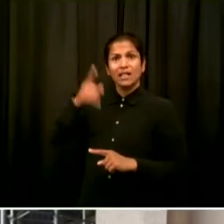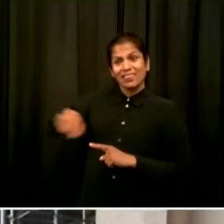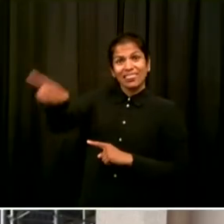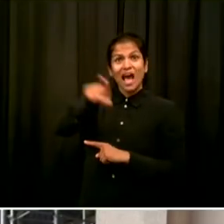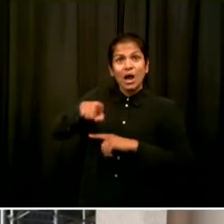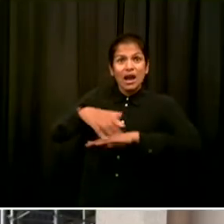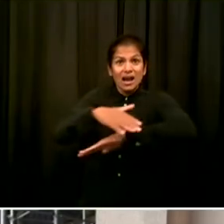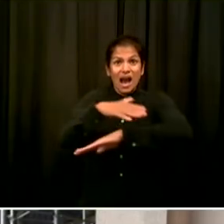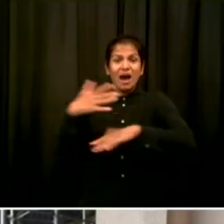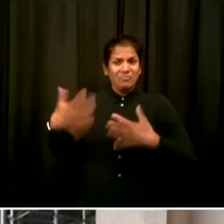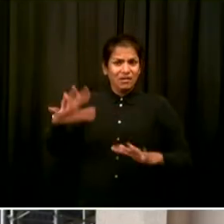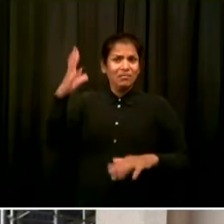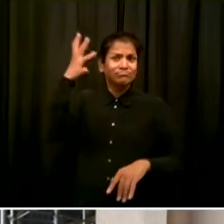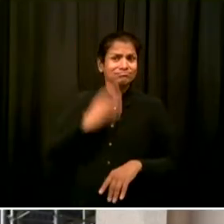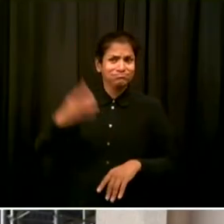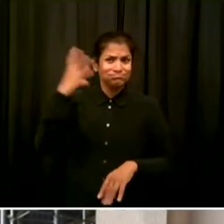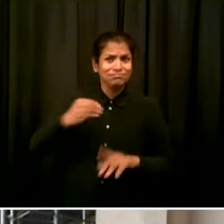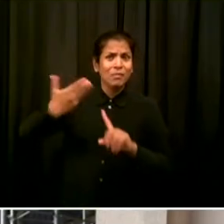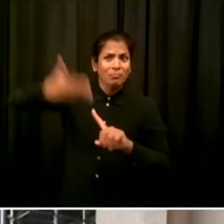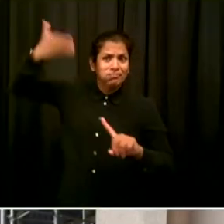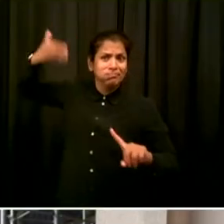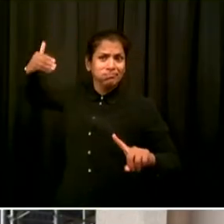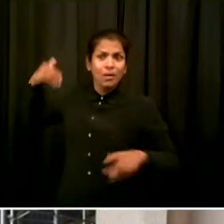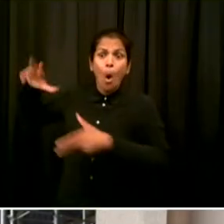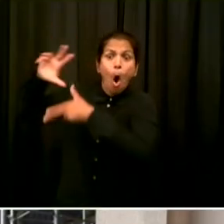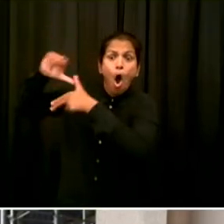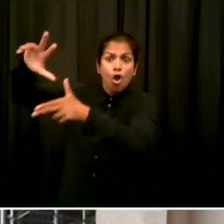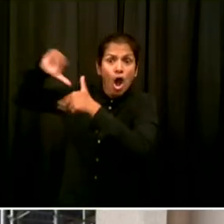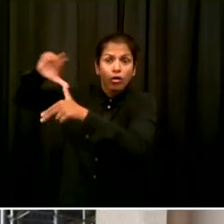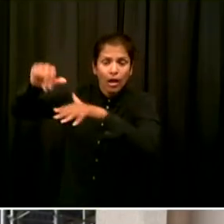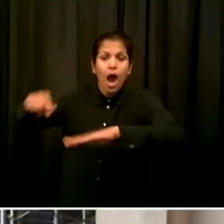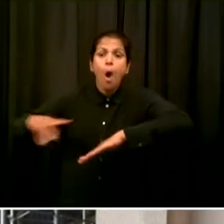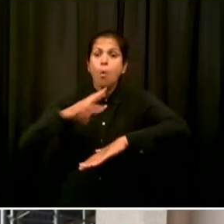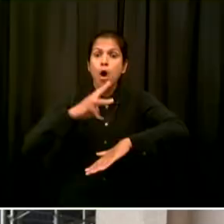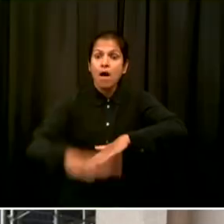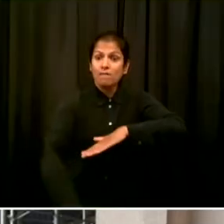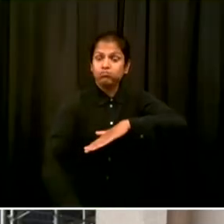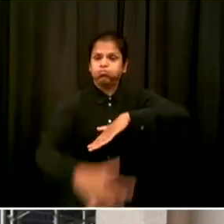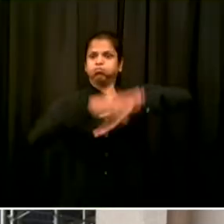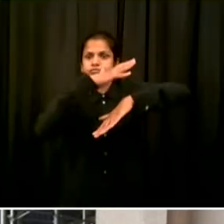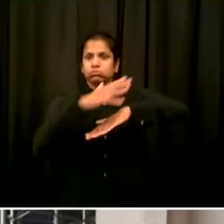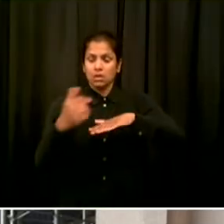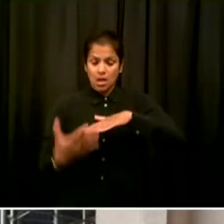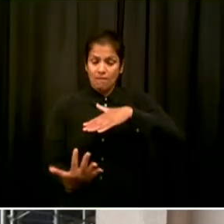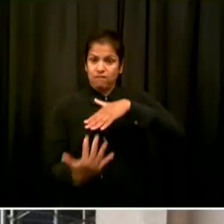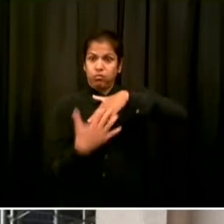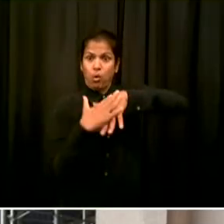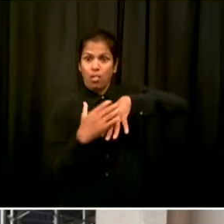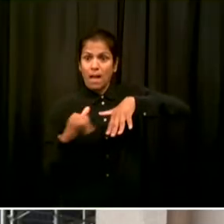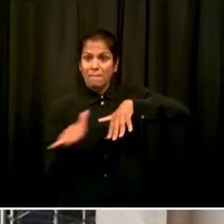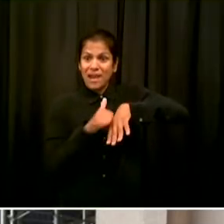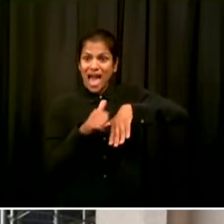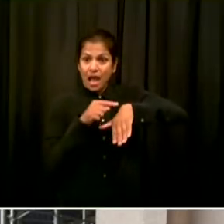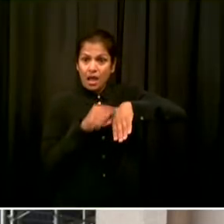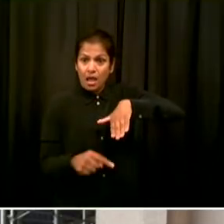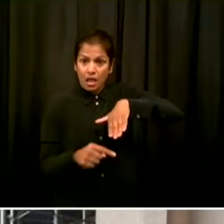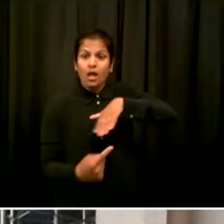PUT IN PLACE BY